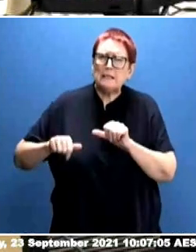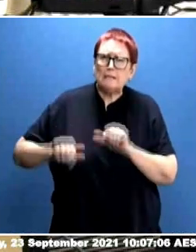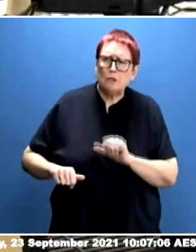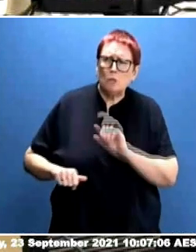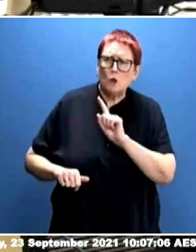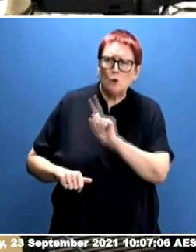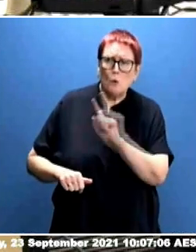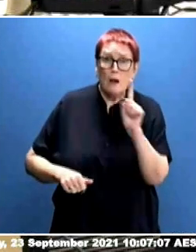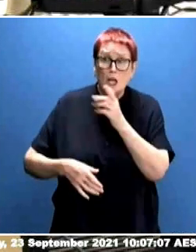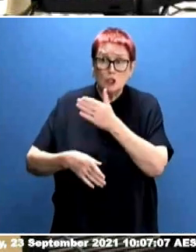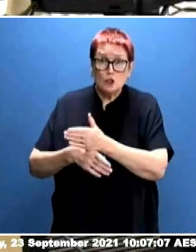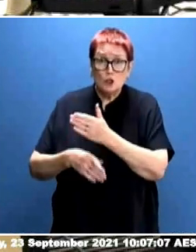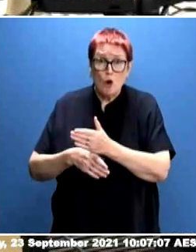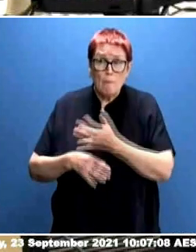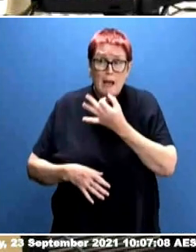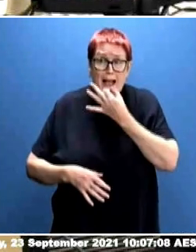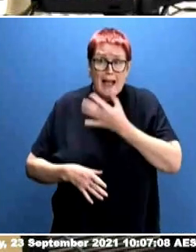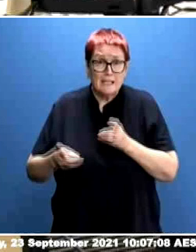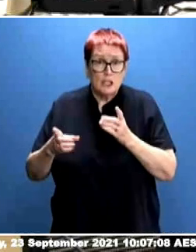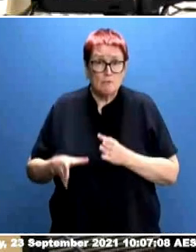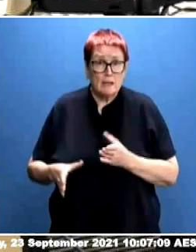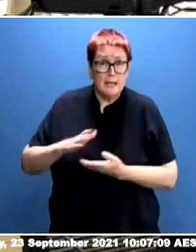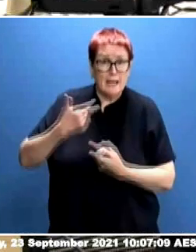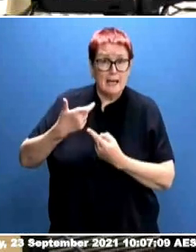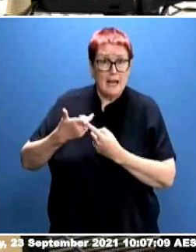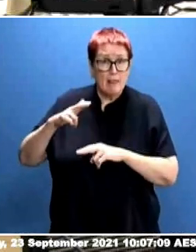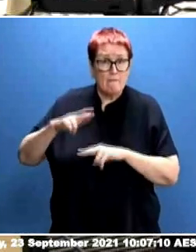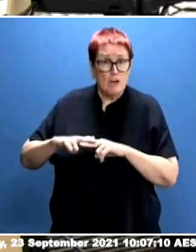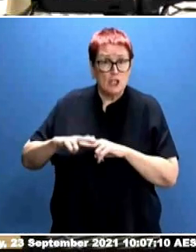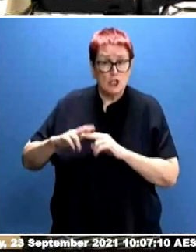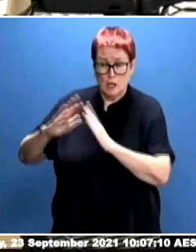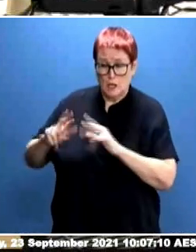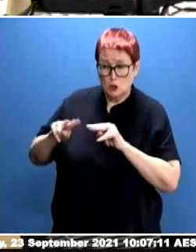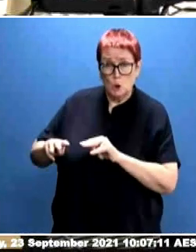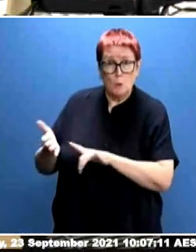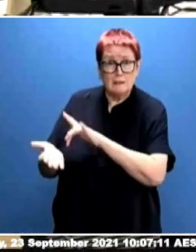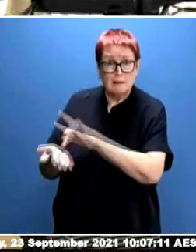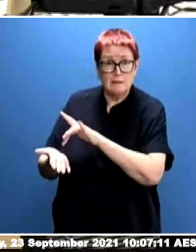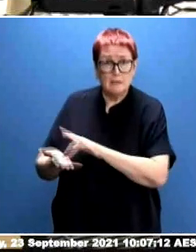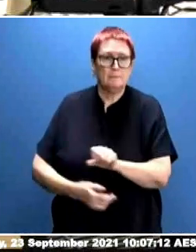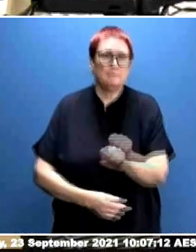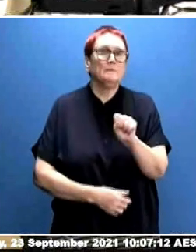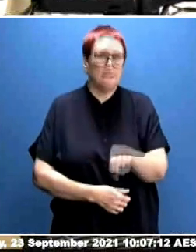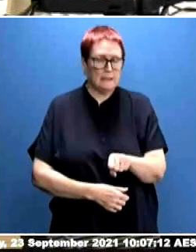your current position, is that Acting Director at Kath French Secure Care Centre? That's my current position, yes.